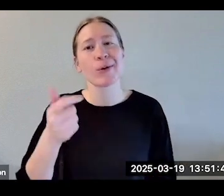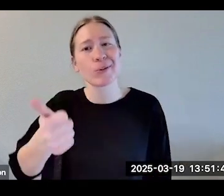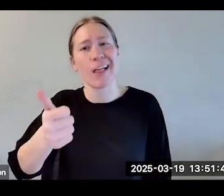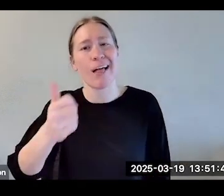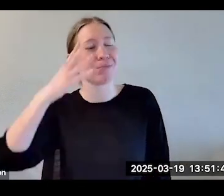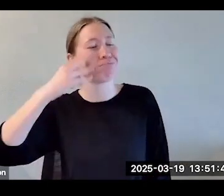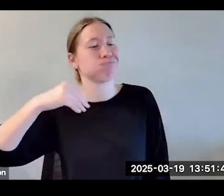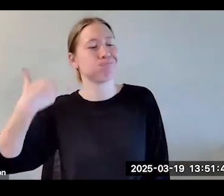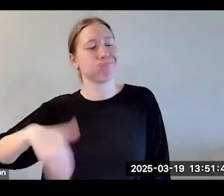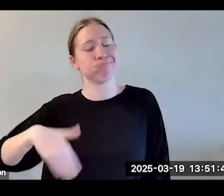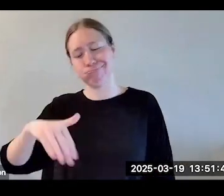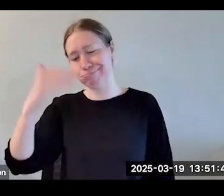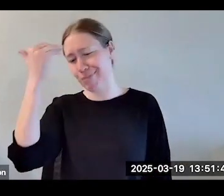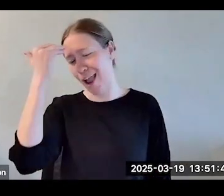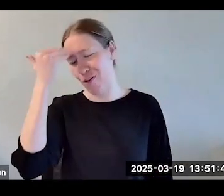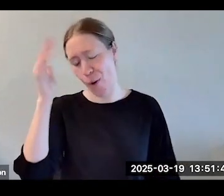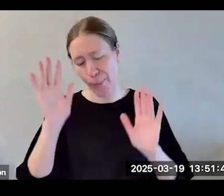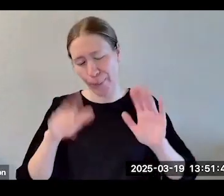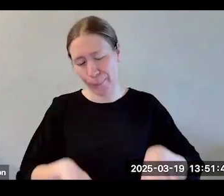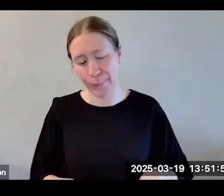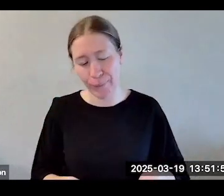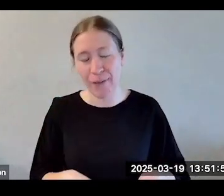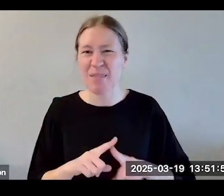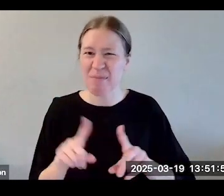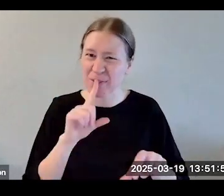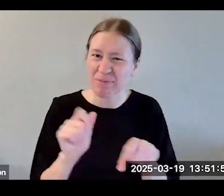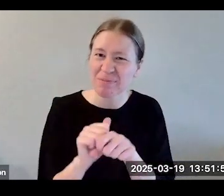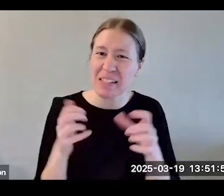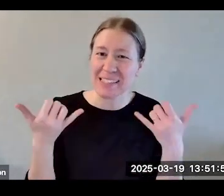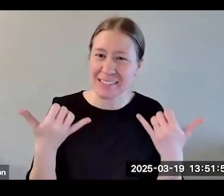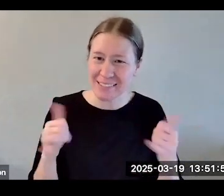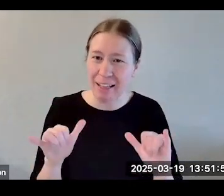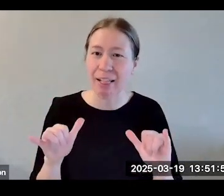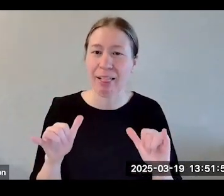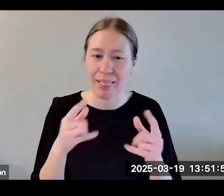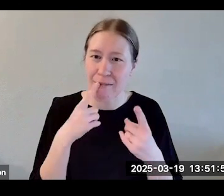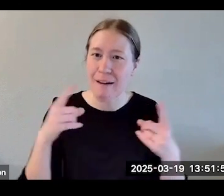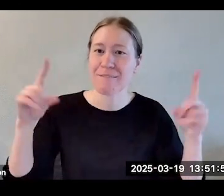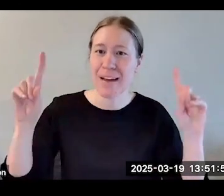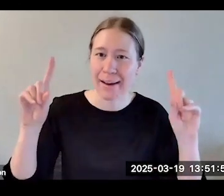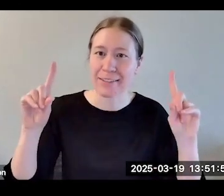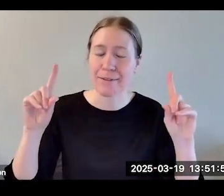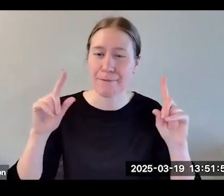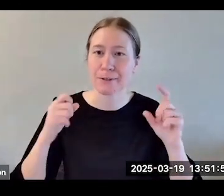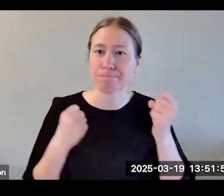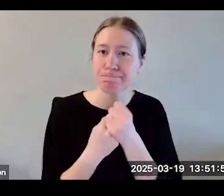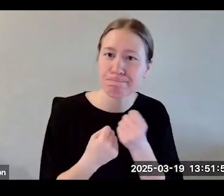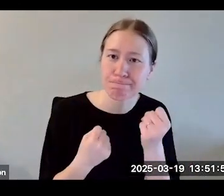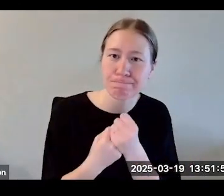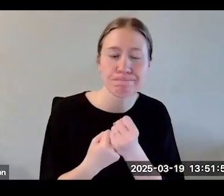you're really going to find them an effective way to make sure that you are creating content in an accessible way.